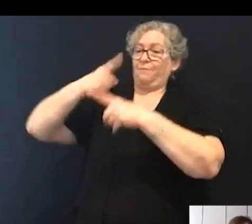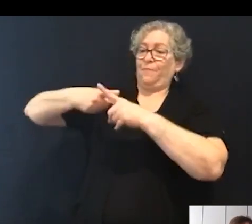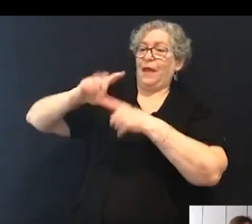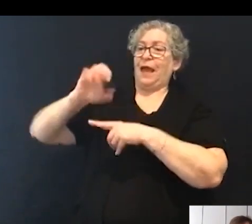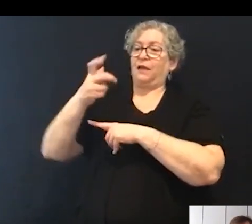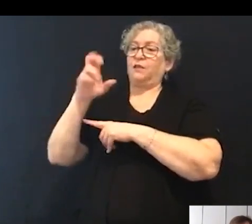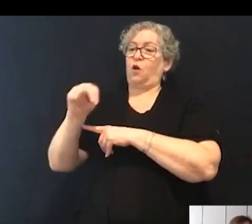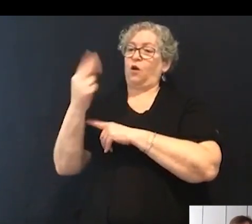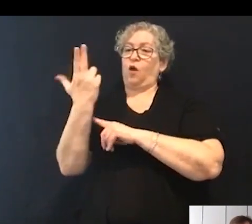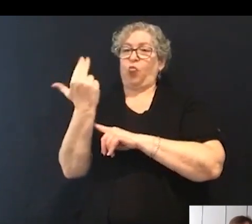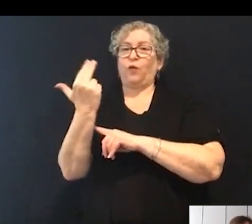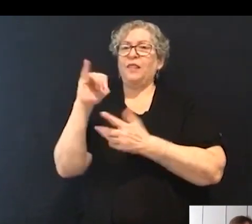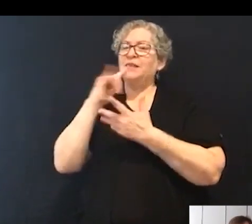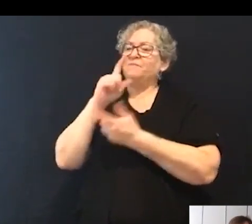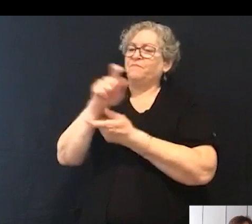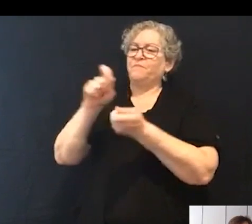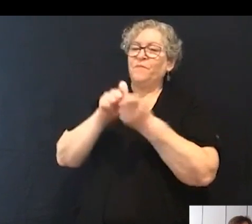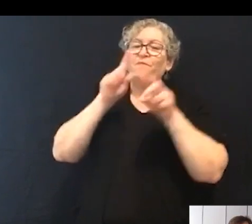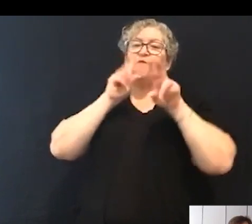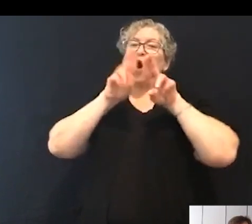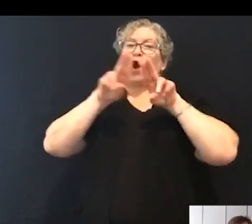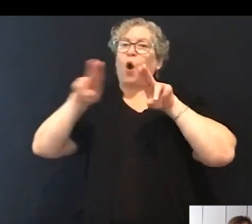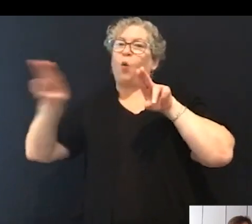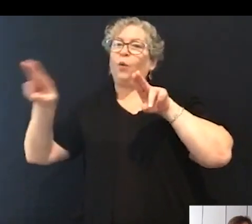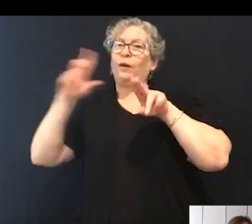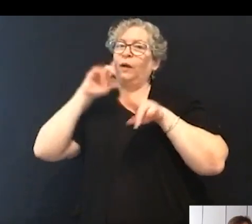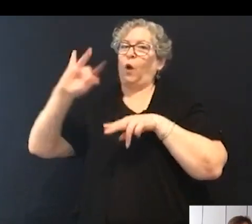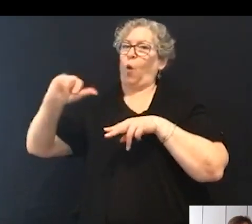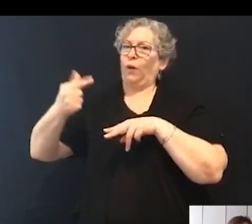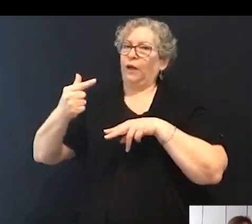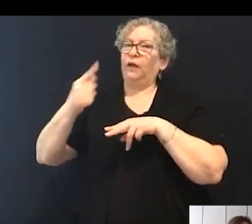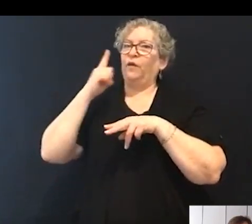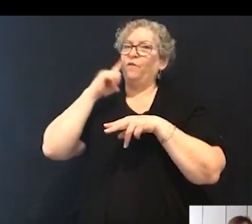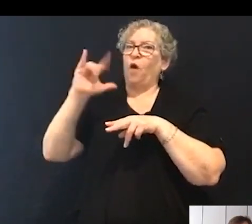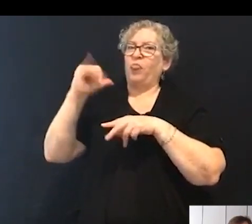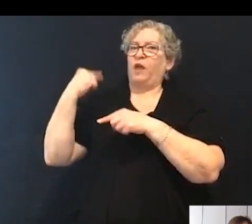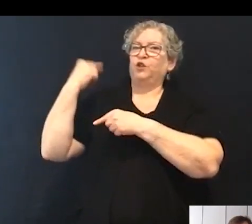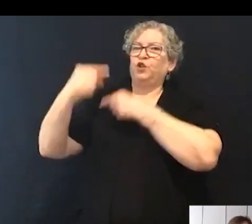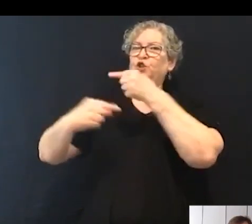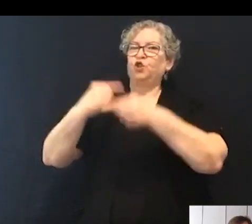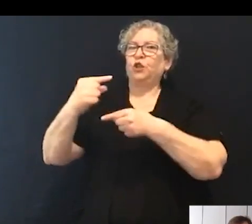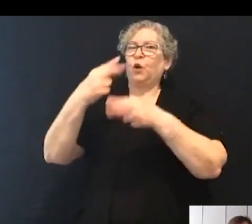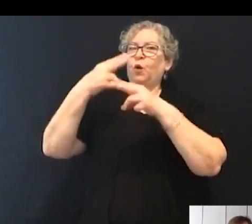It's a specific coding sequence of the Usher gene called Ush2a.